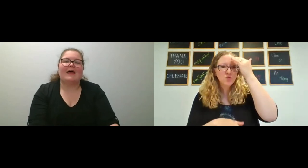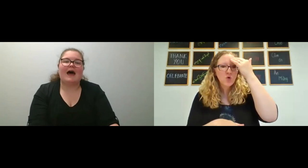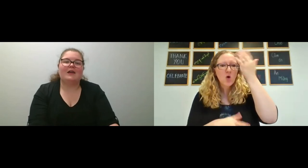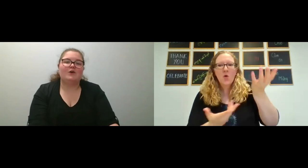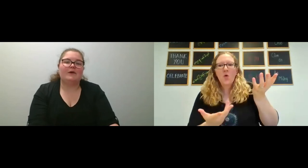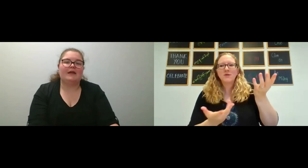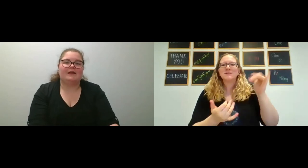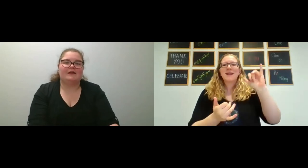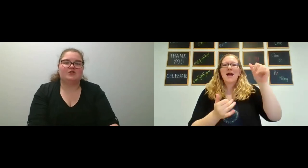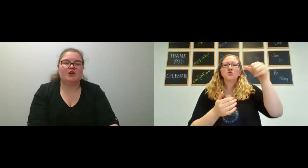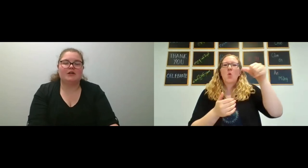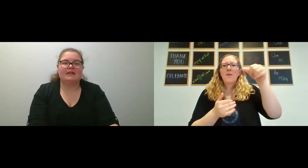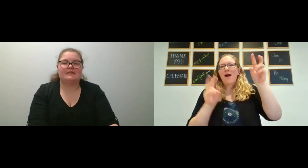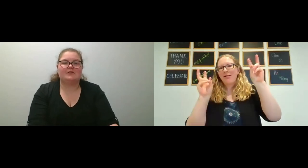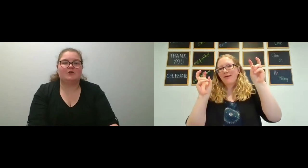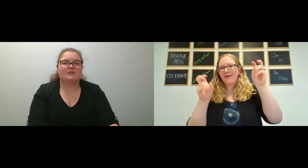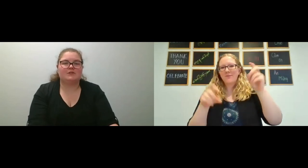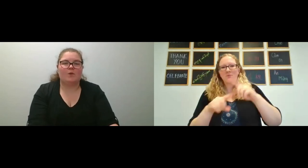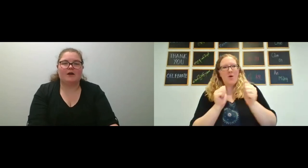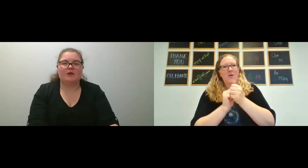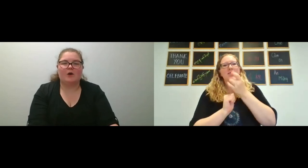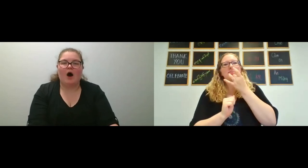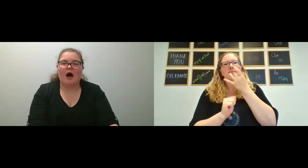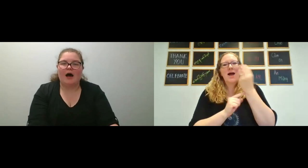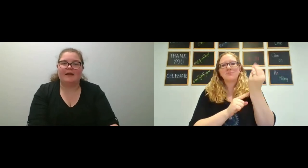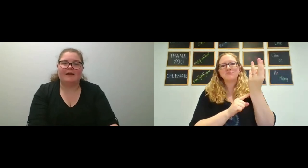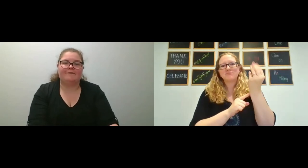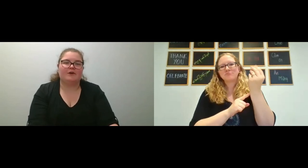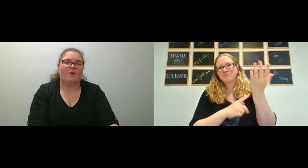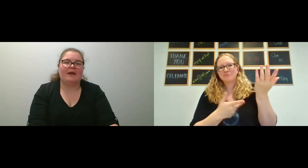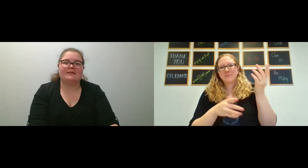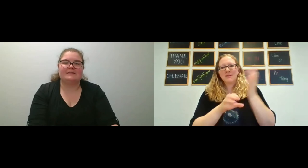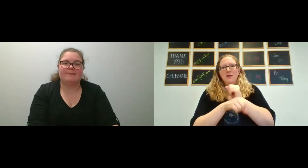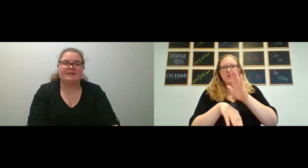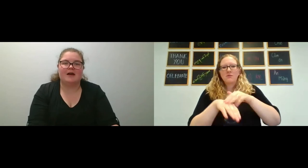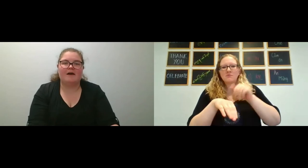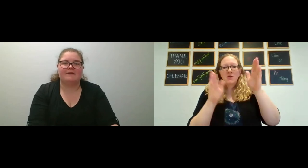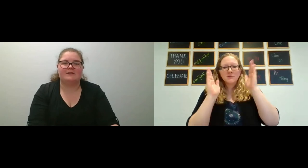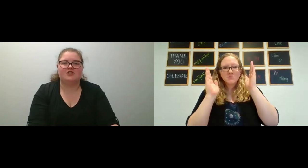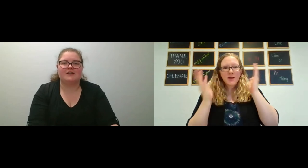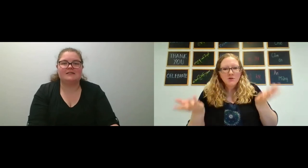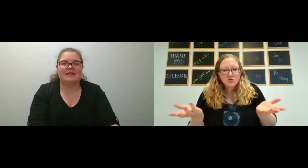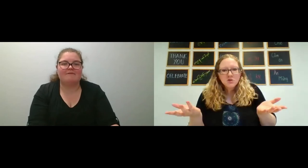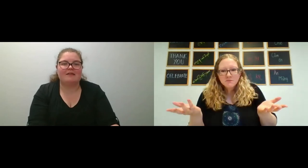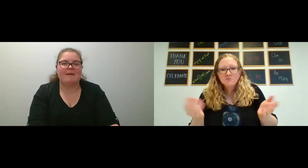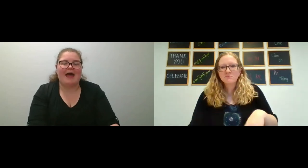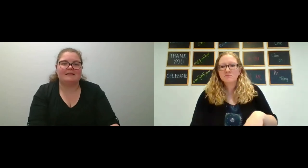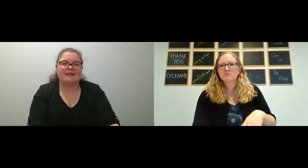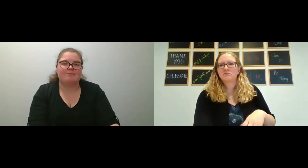that you can turn this square glow on if you're going into somebody's office just to give them a heads up